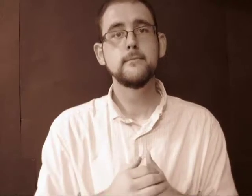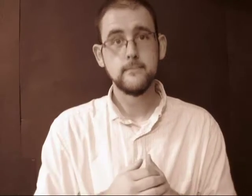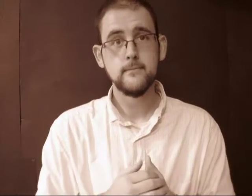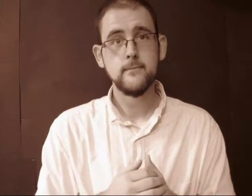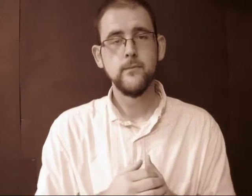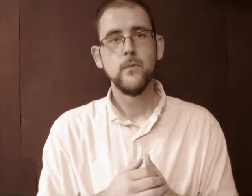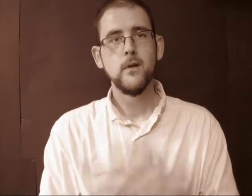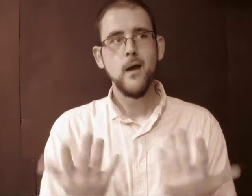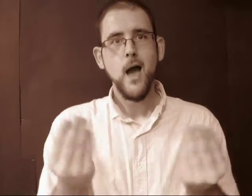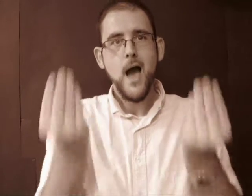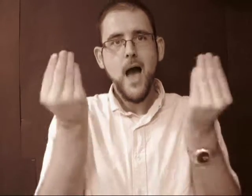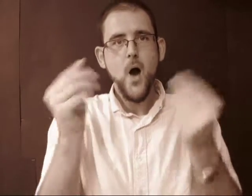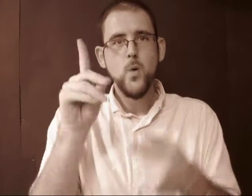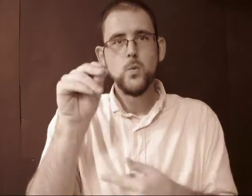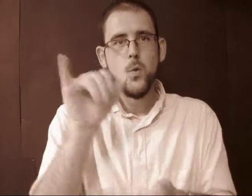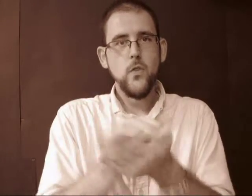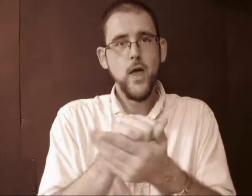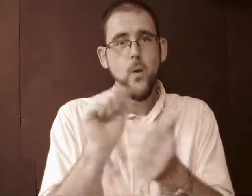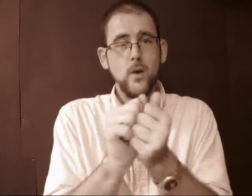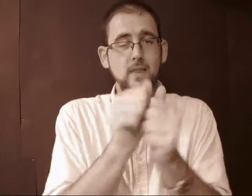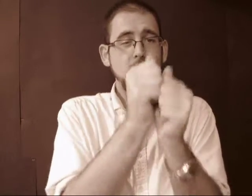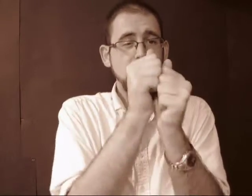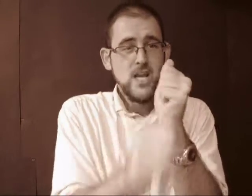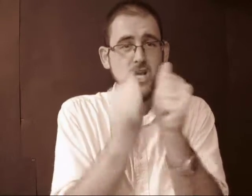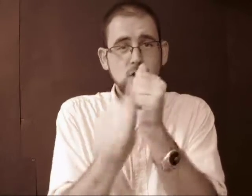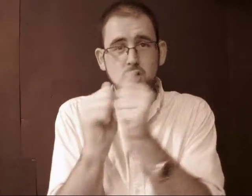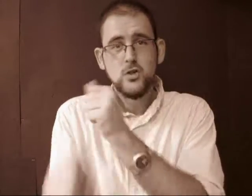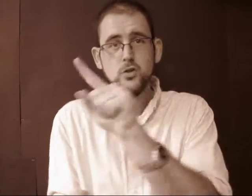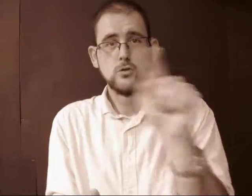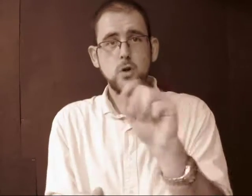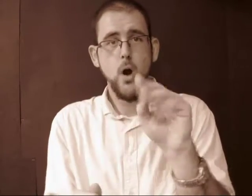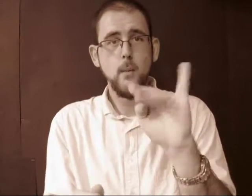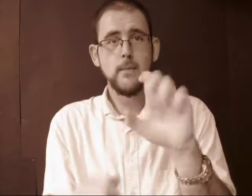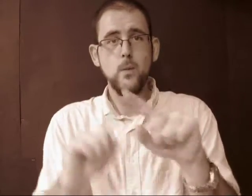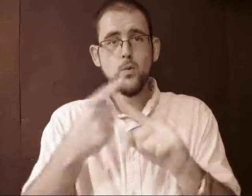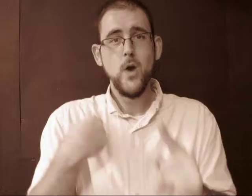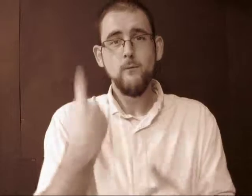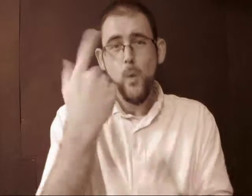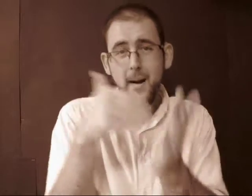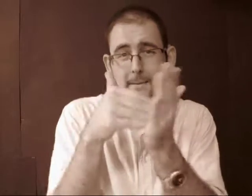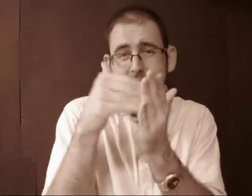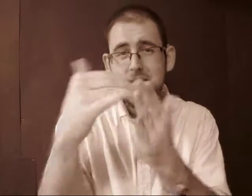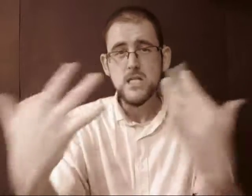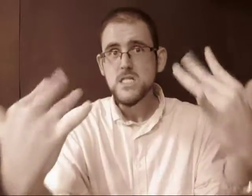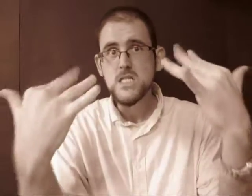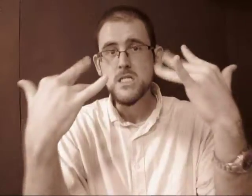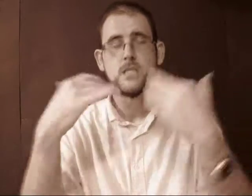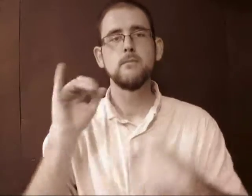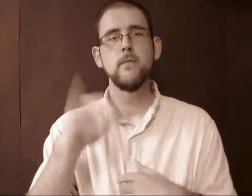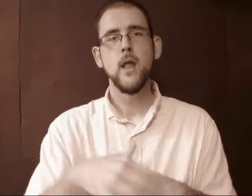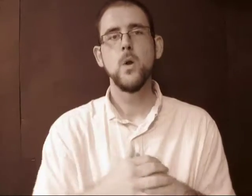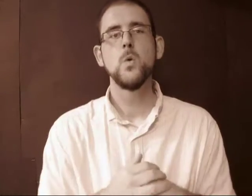How do you do that against individual zombies when you're facing a horde of a million or more?